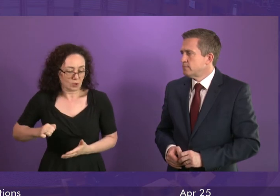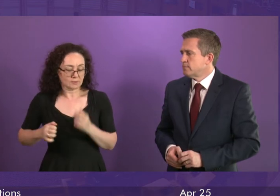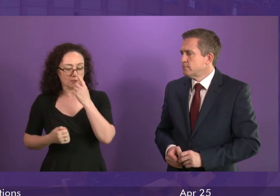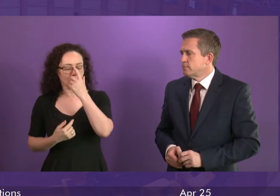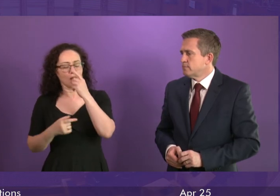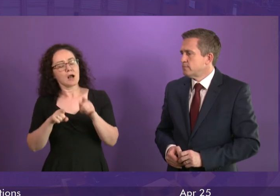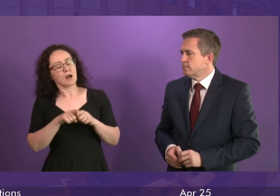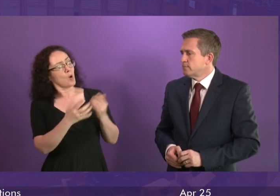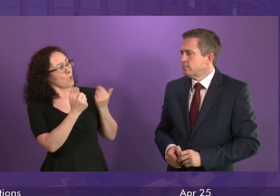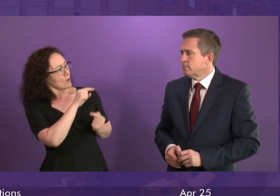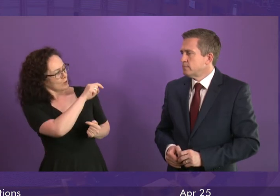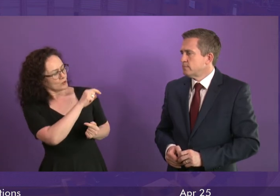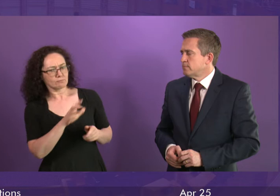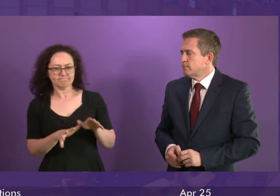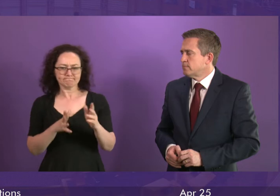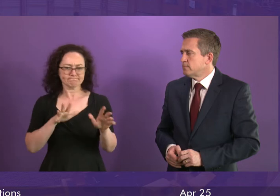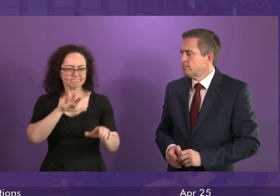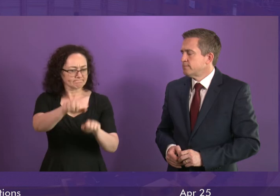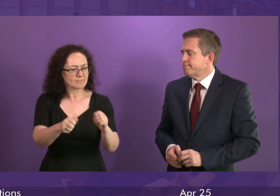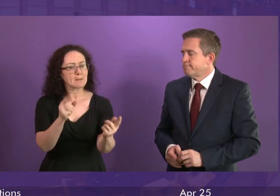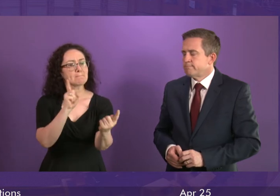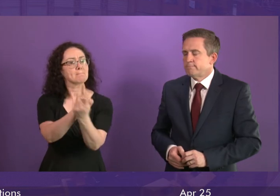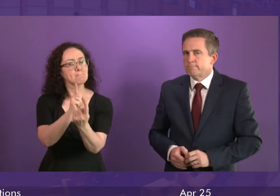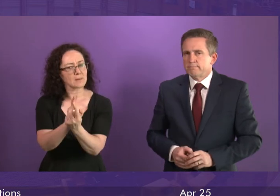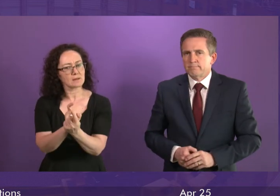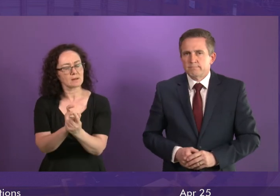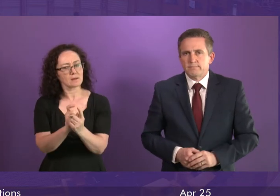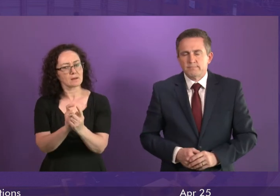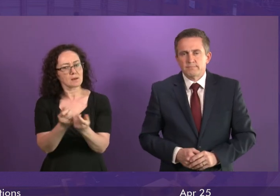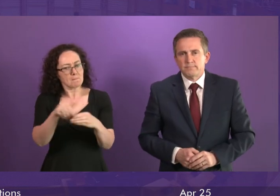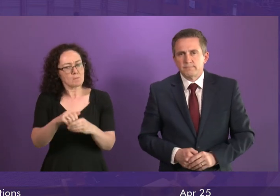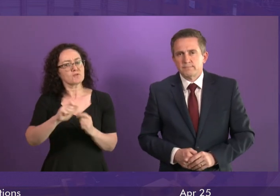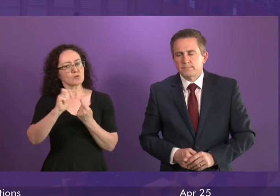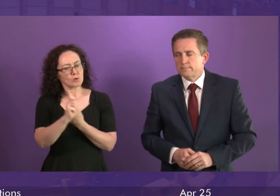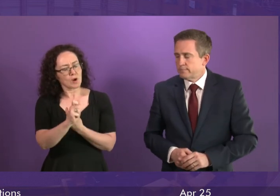community here at this desperately sad time and I hope that he will convey to them my